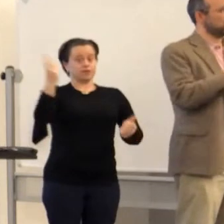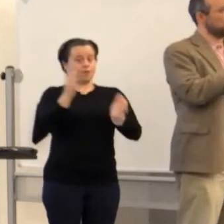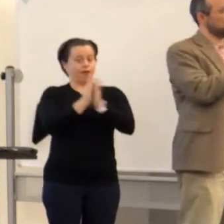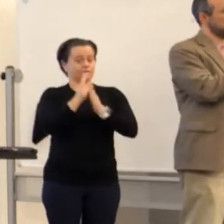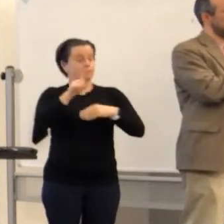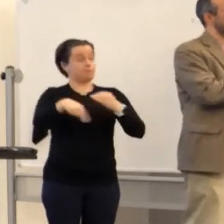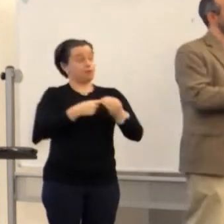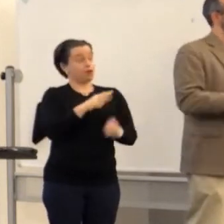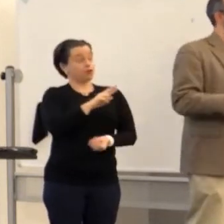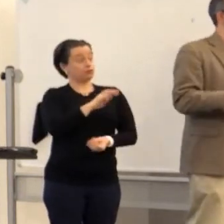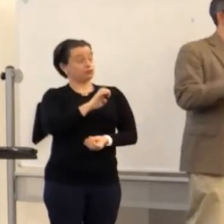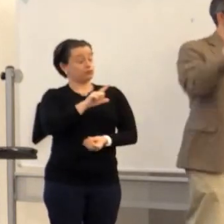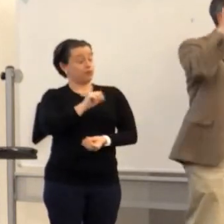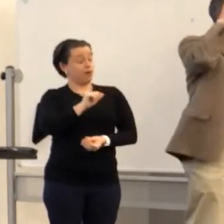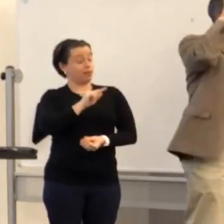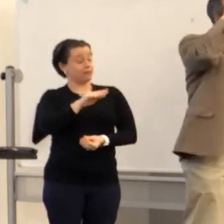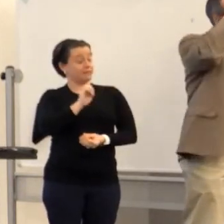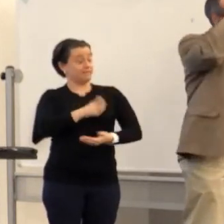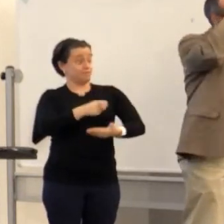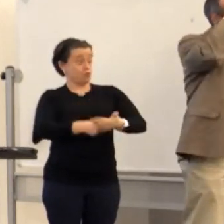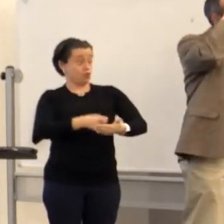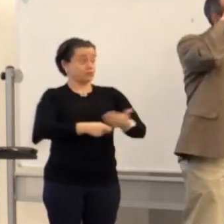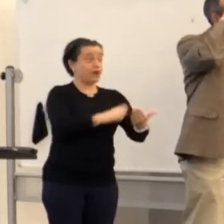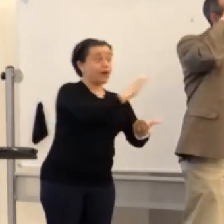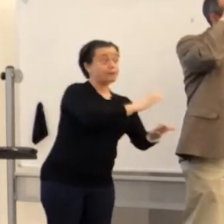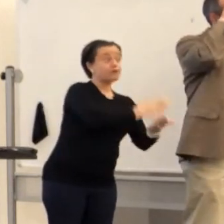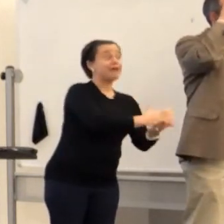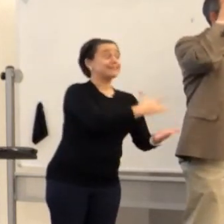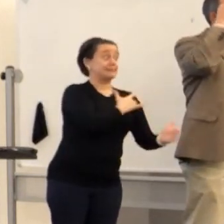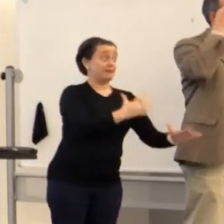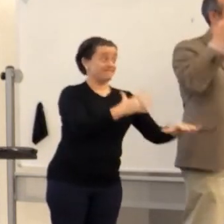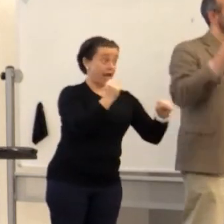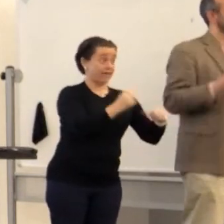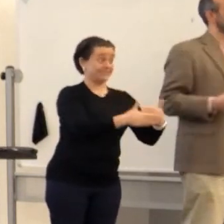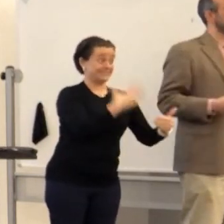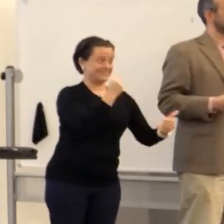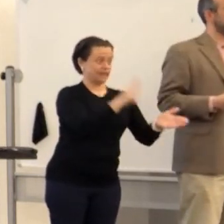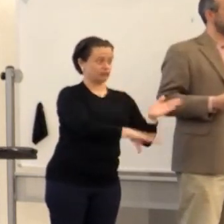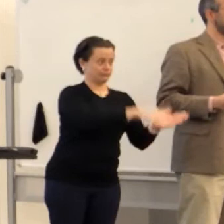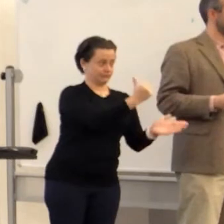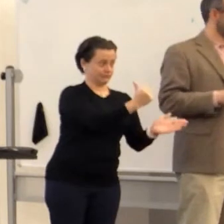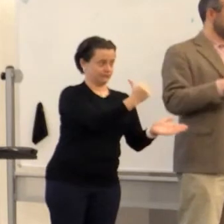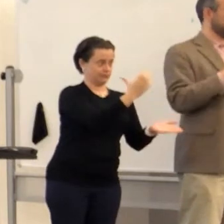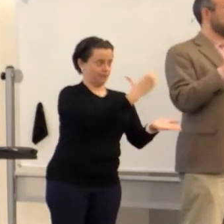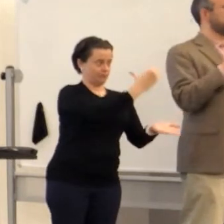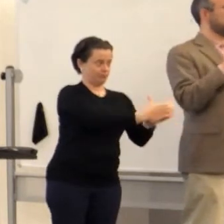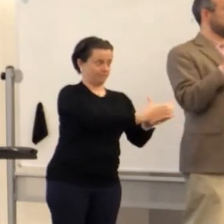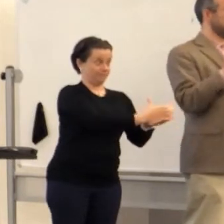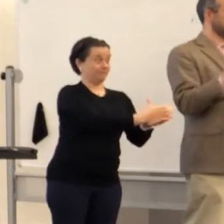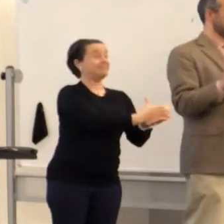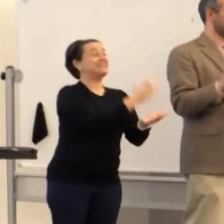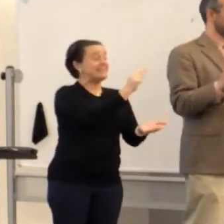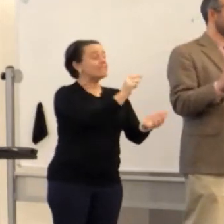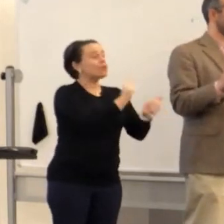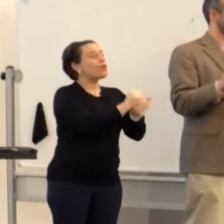and usually copyright is the least expensive, the fastest, the easiest to obtain, even with a copyright registration.